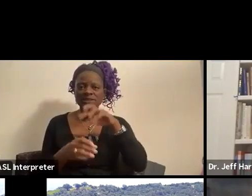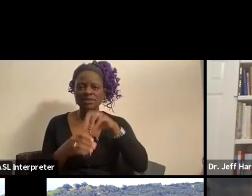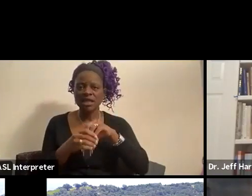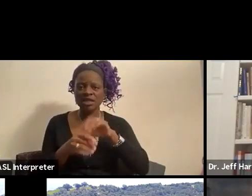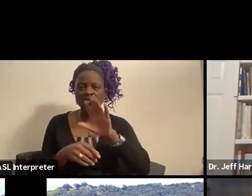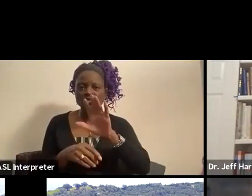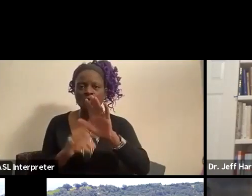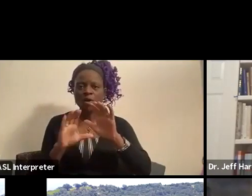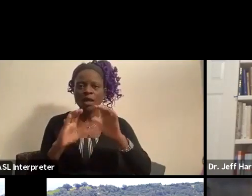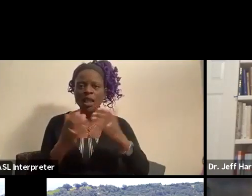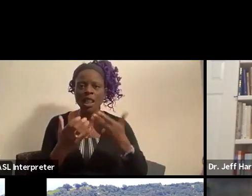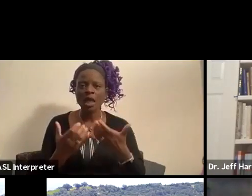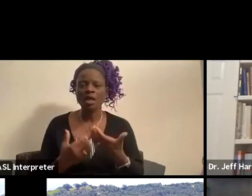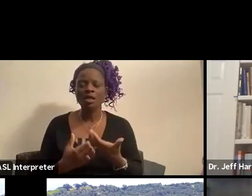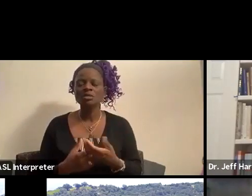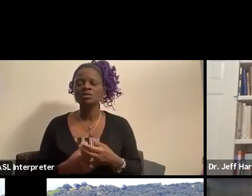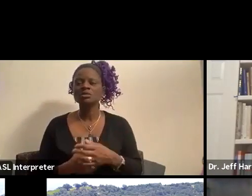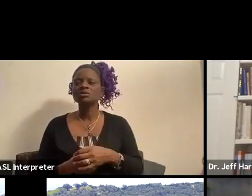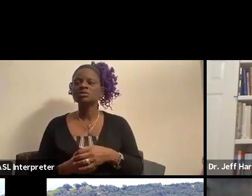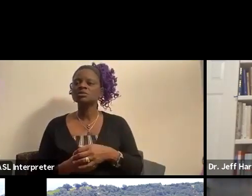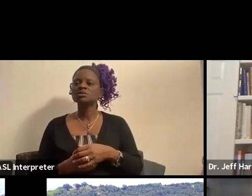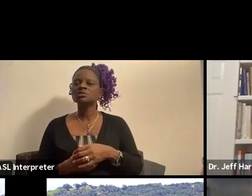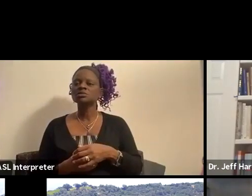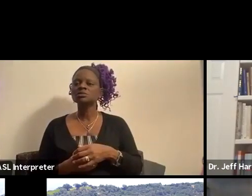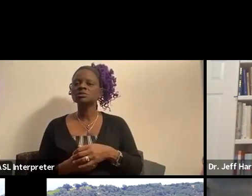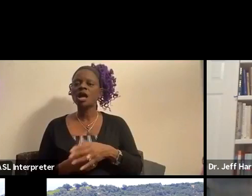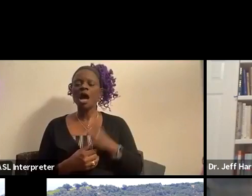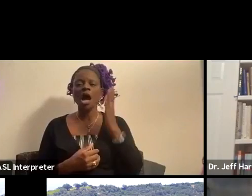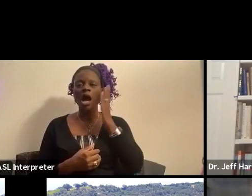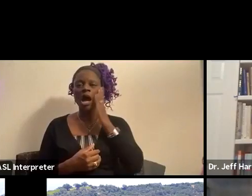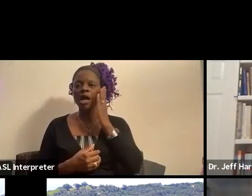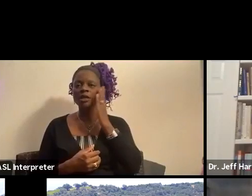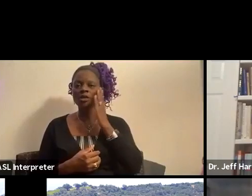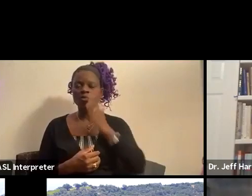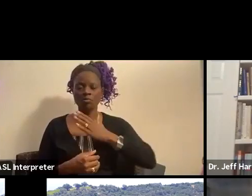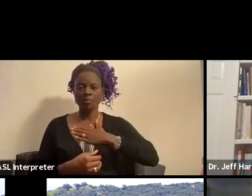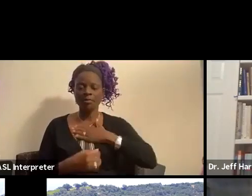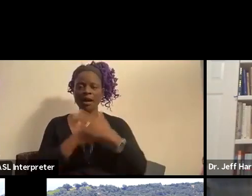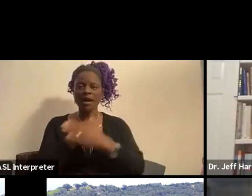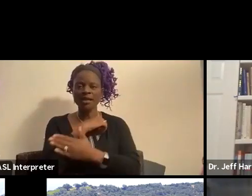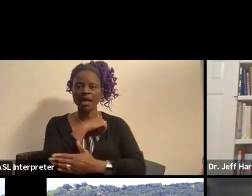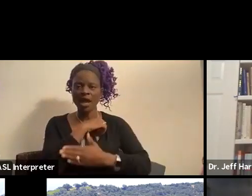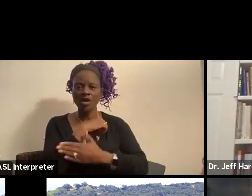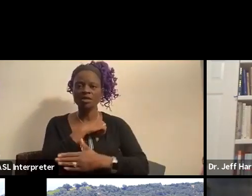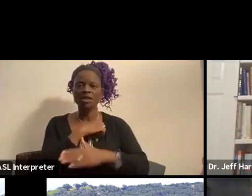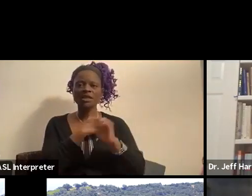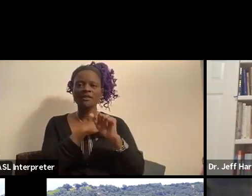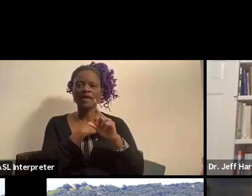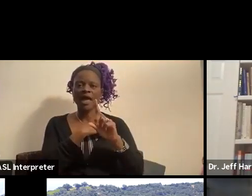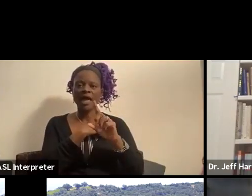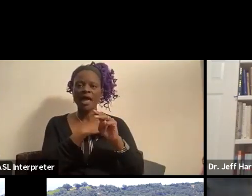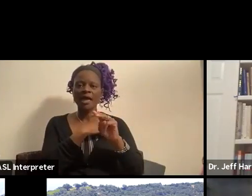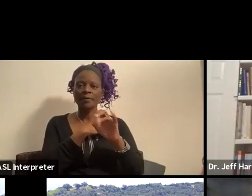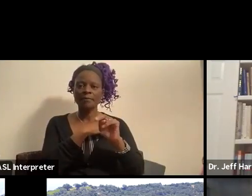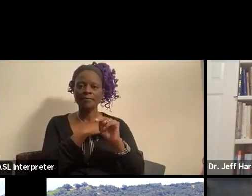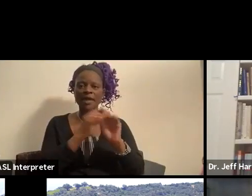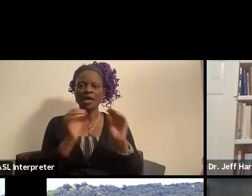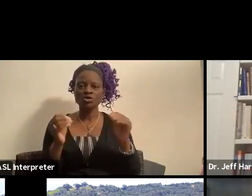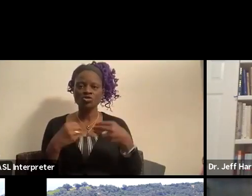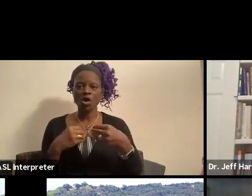I know our own county, the county administrative office and the director of behavioral health and I have met because we have great concerns.